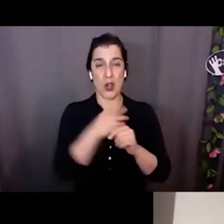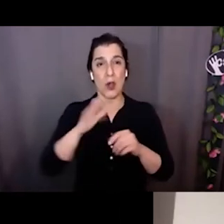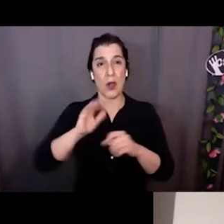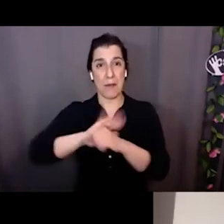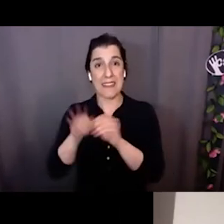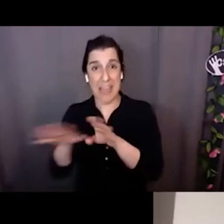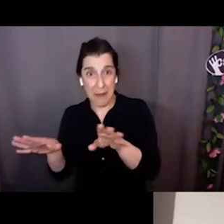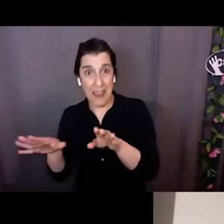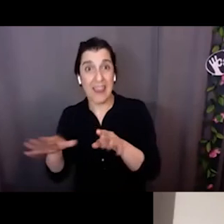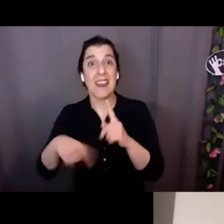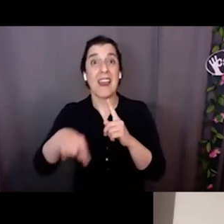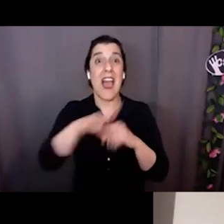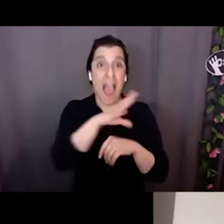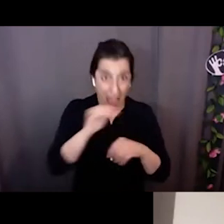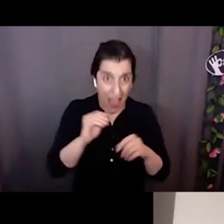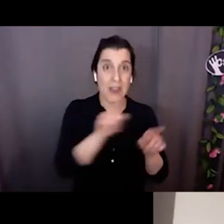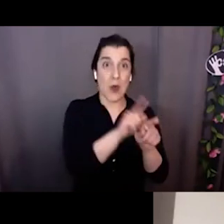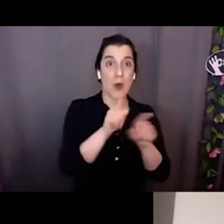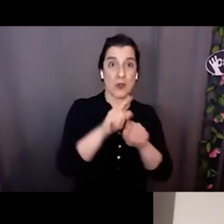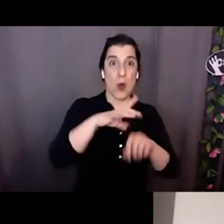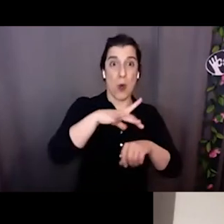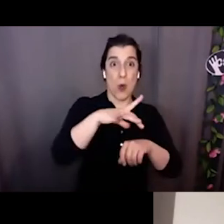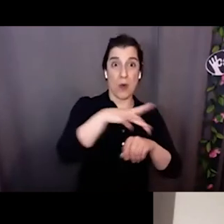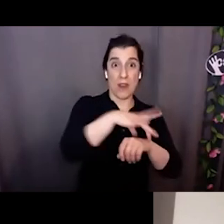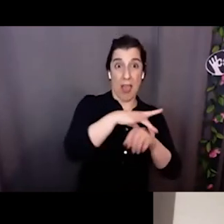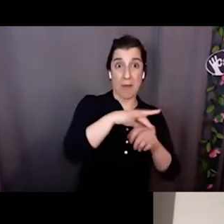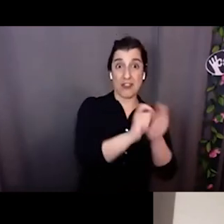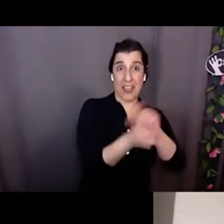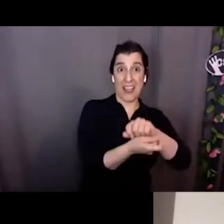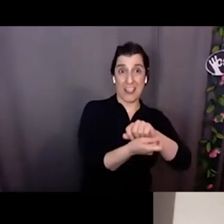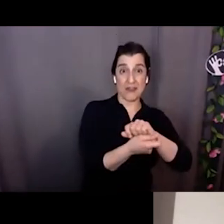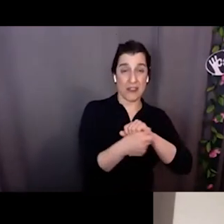I want to be able to understand that a little bit more scientifically and uh,